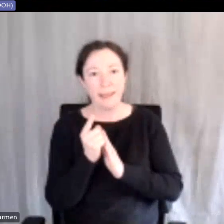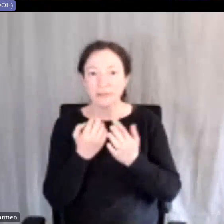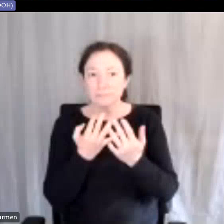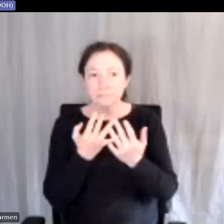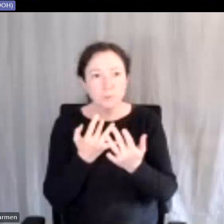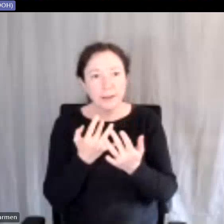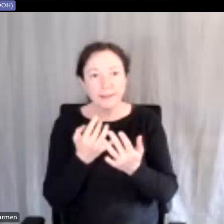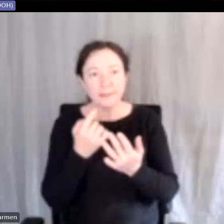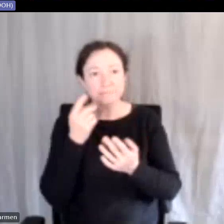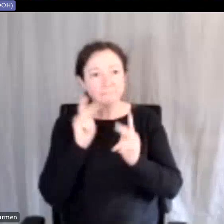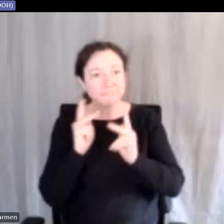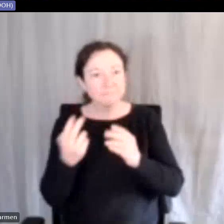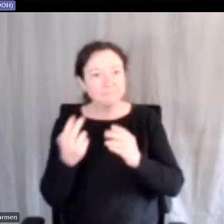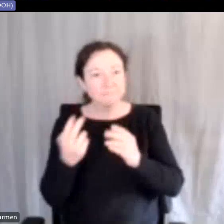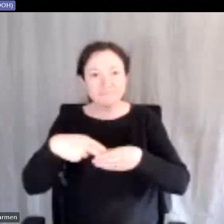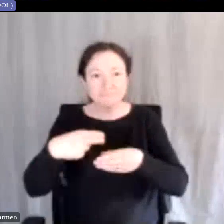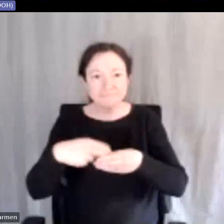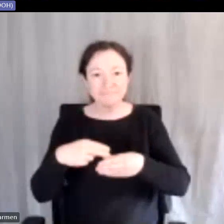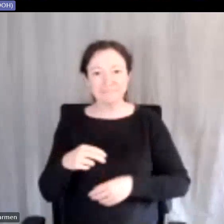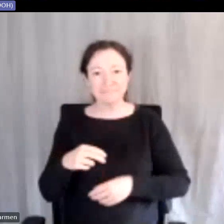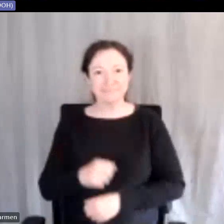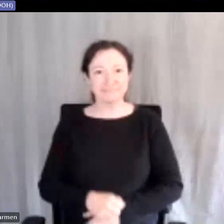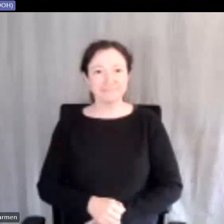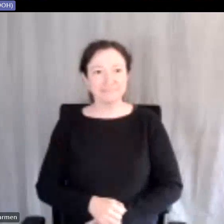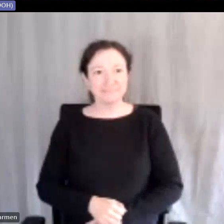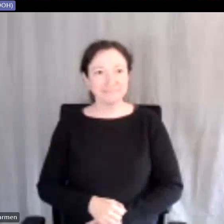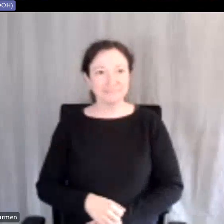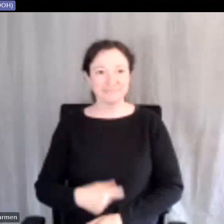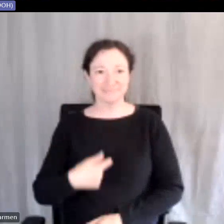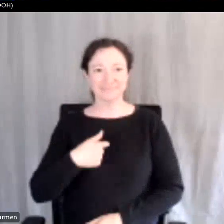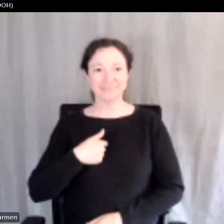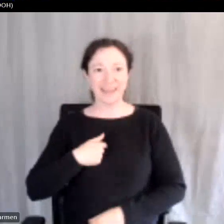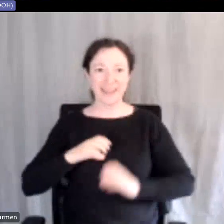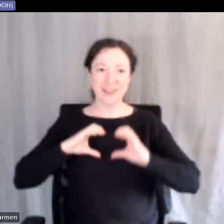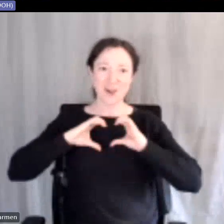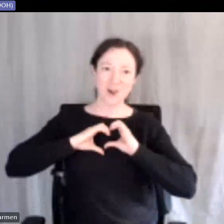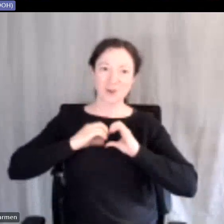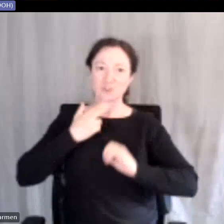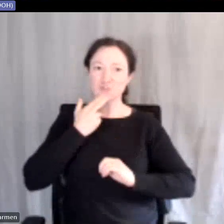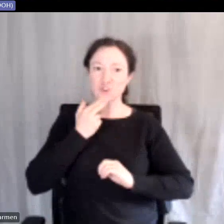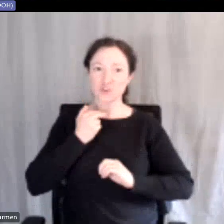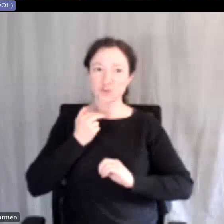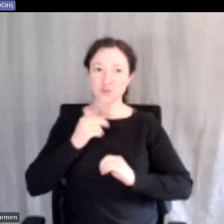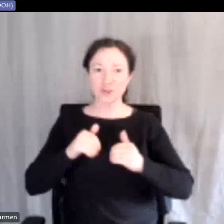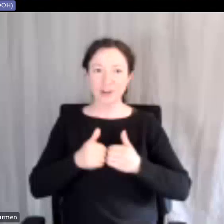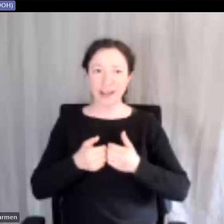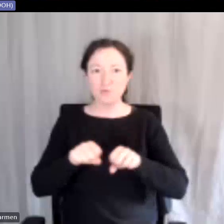This is the Alison IMO webinar. iHeart Sugar at a Breakup And Stay Friends with Sugar.